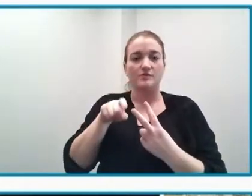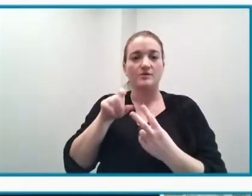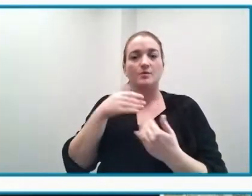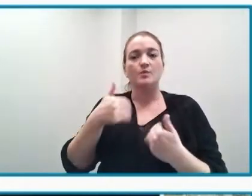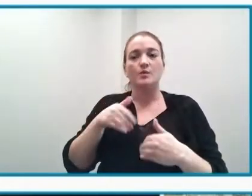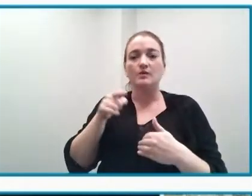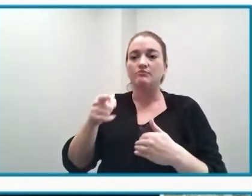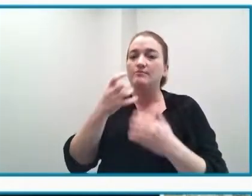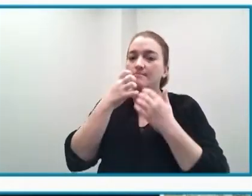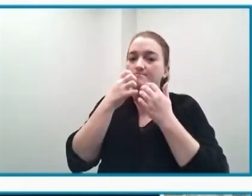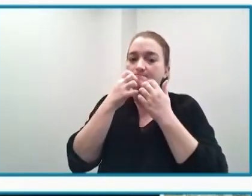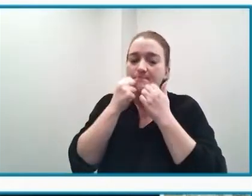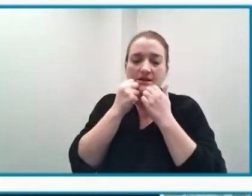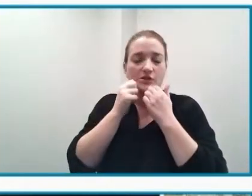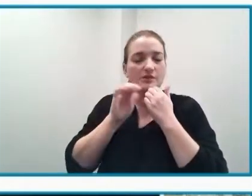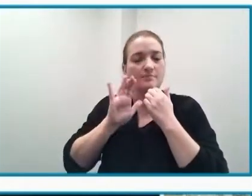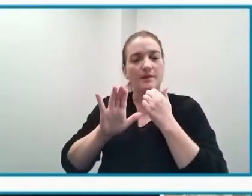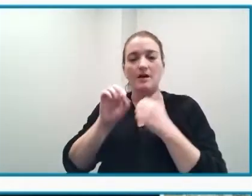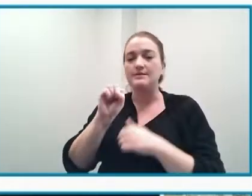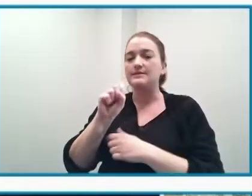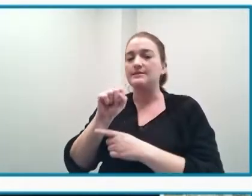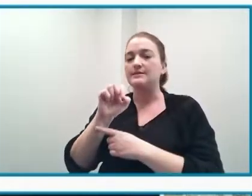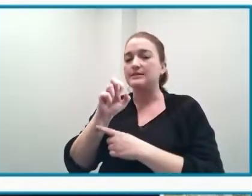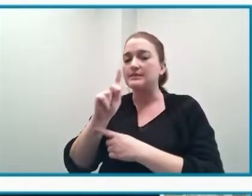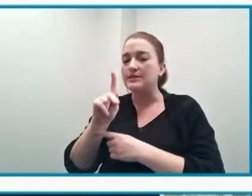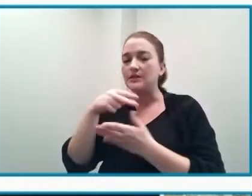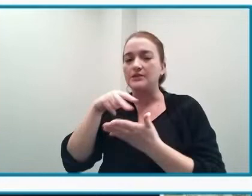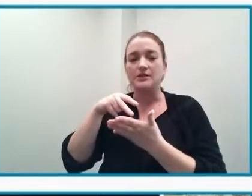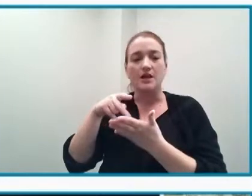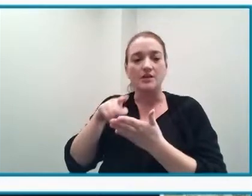heritage stick dancing, we, at the same time were learning about his efforts,